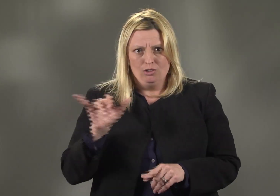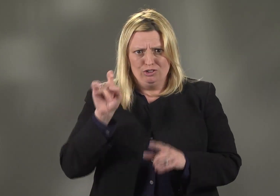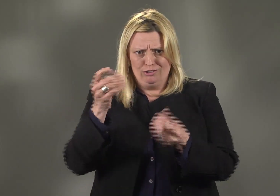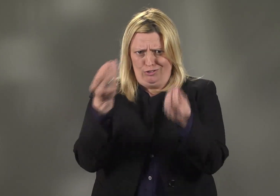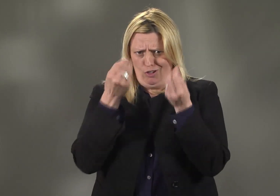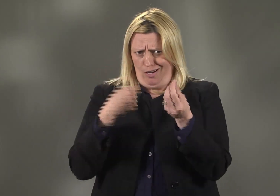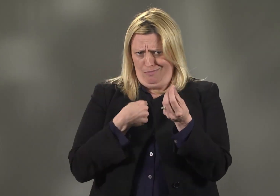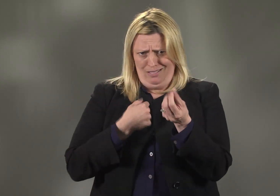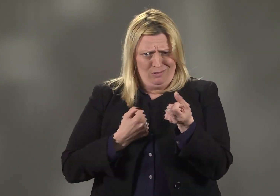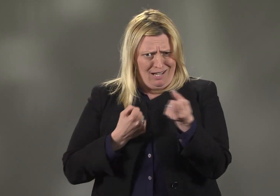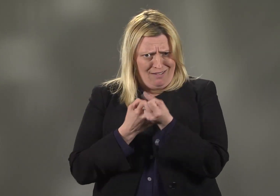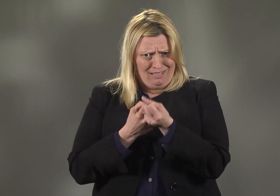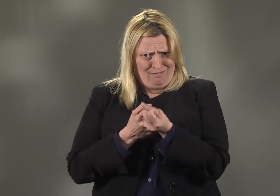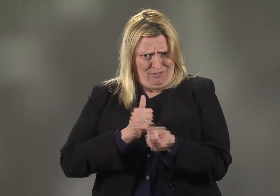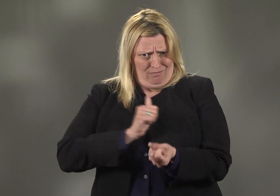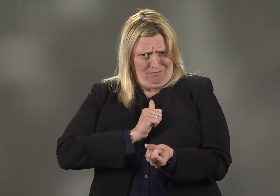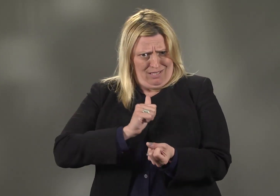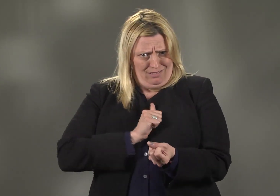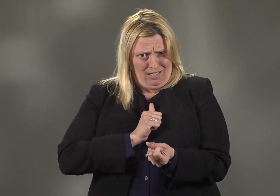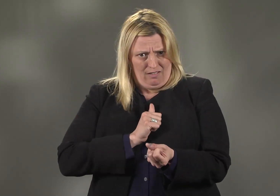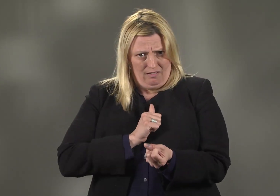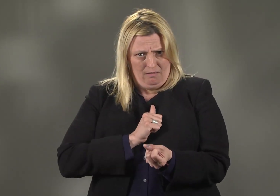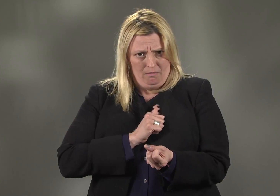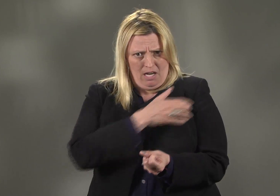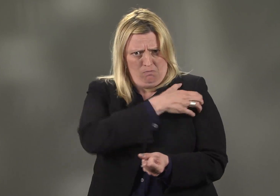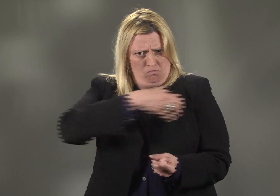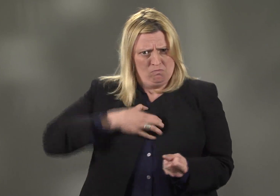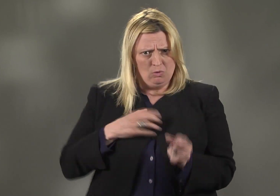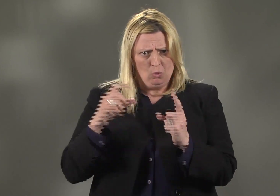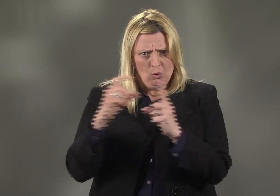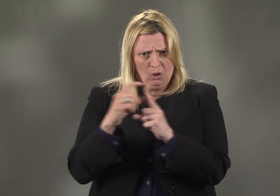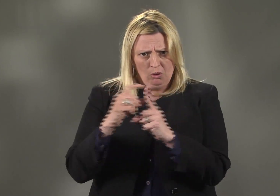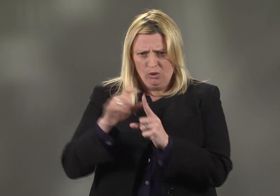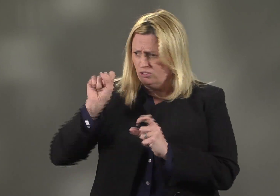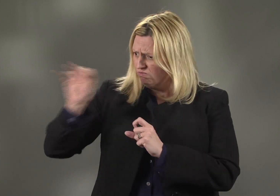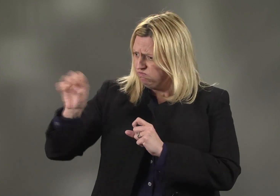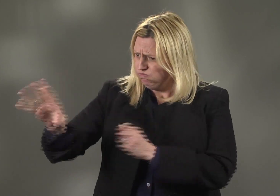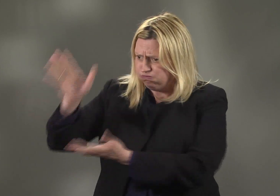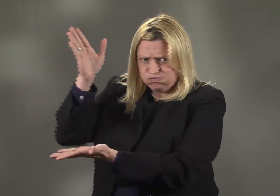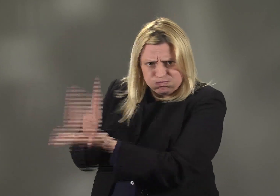but also should have taught me to advocate for myself by giving me words to say